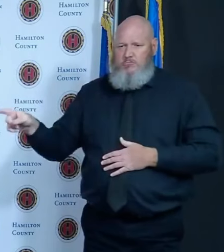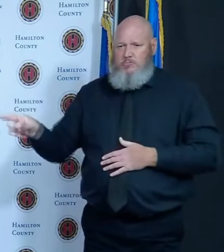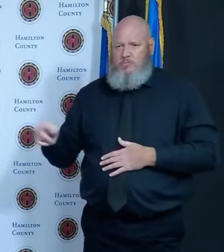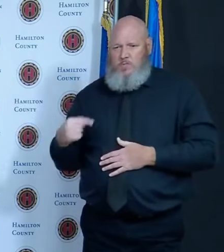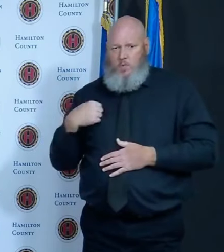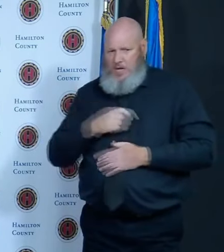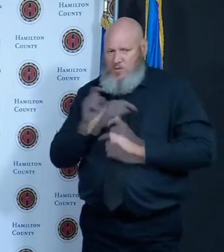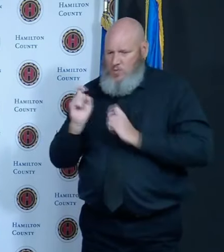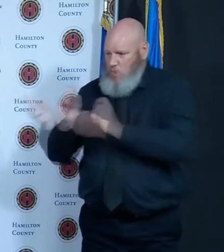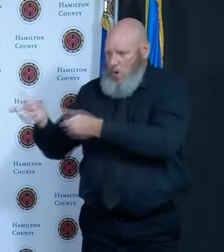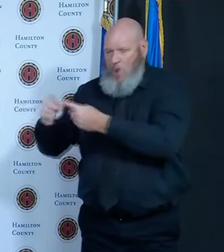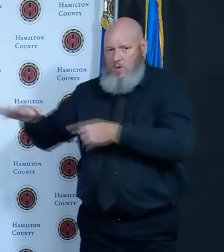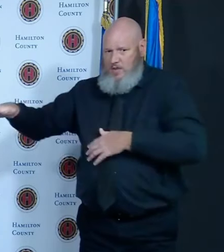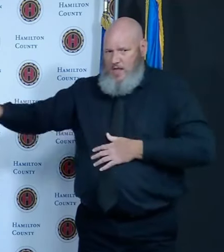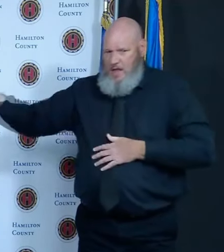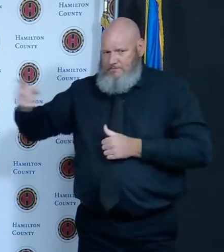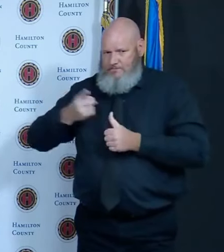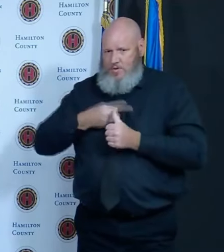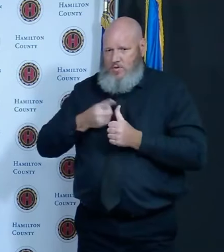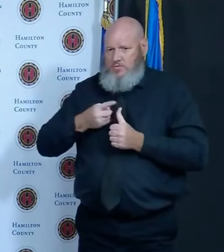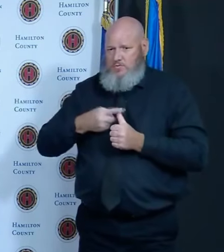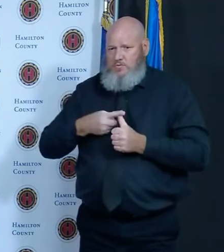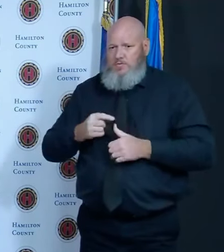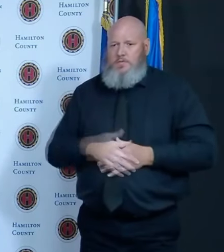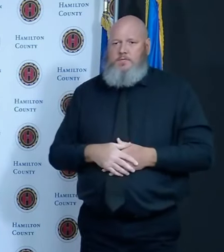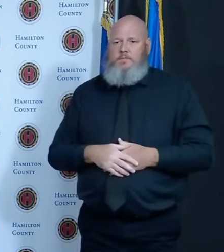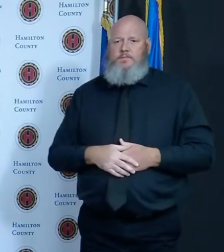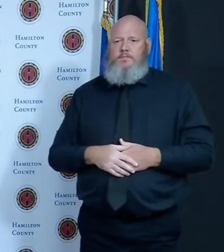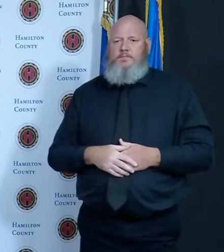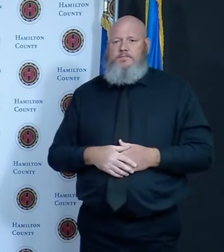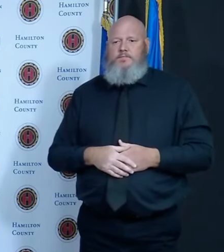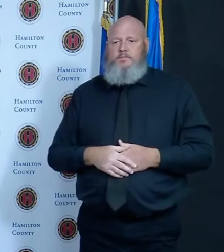need of supplies the Emergency Management Agency you do have to qualify and